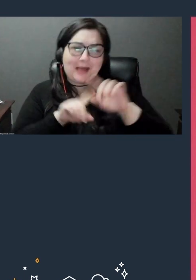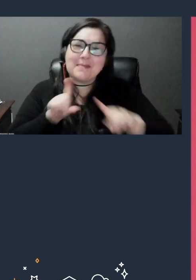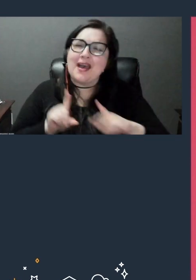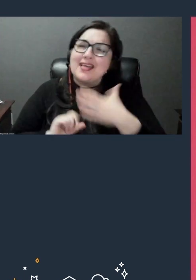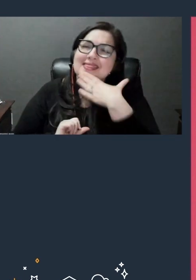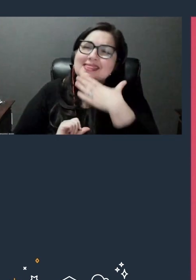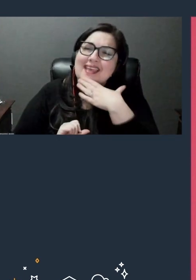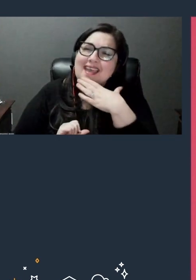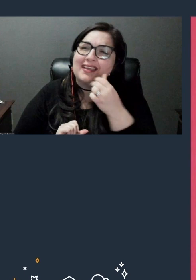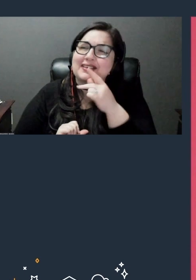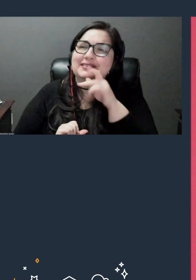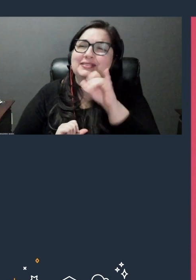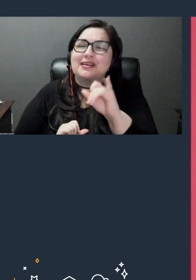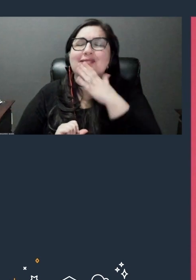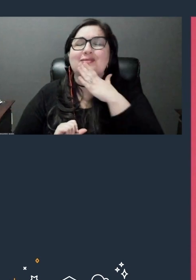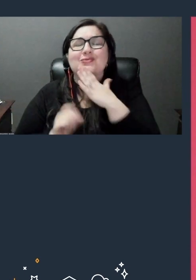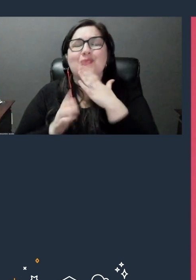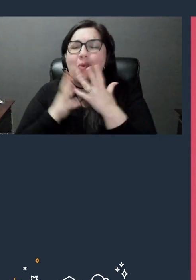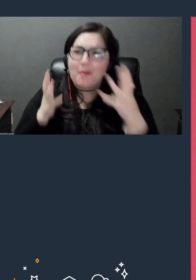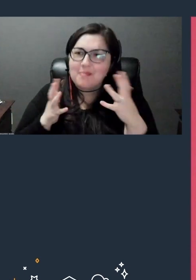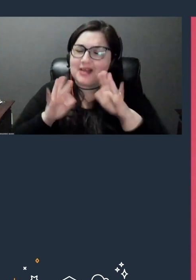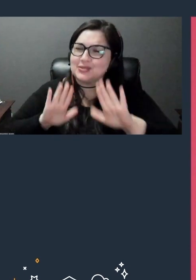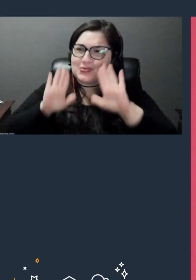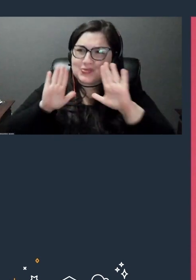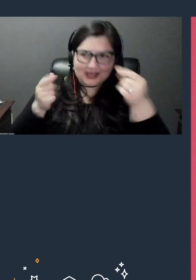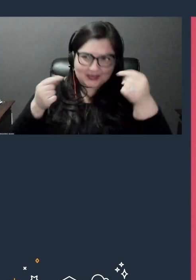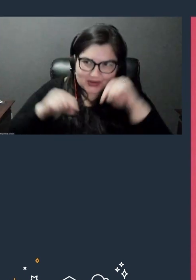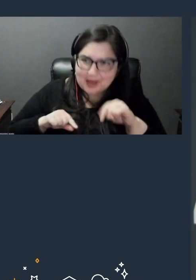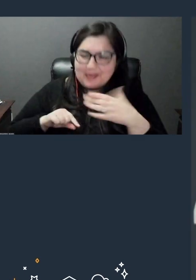It was great to have you with us today.